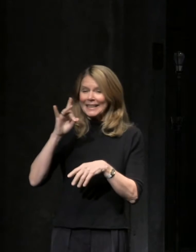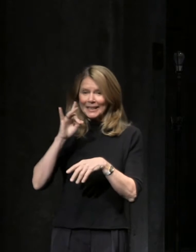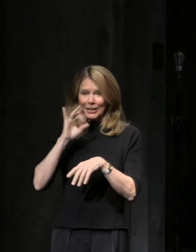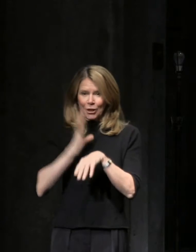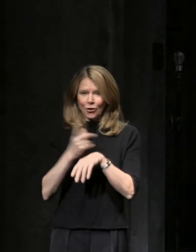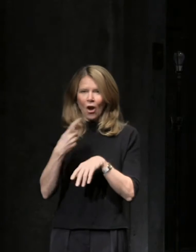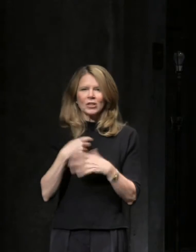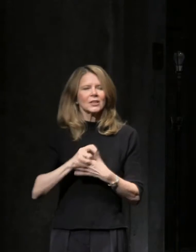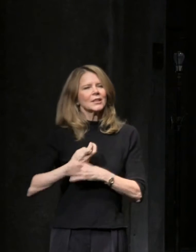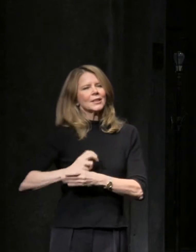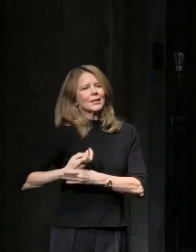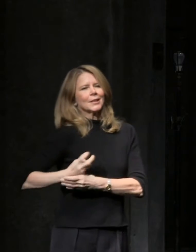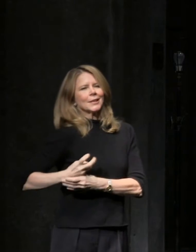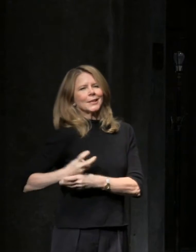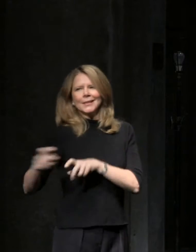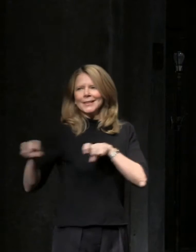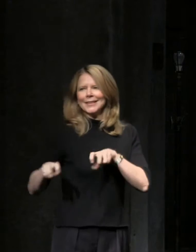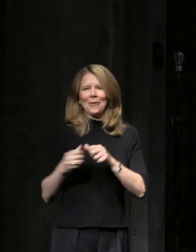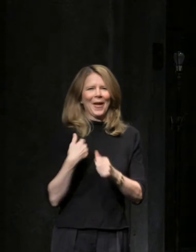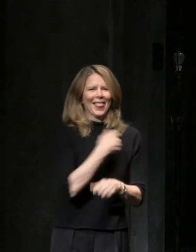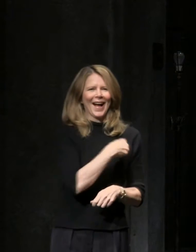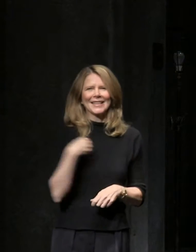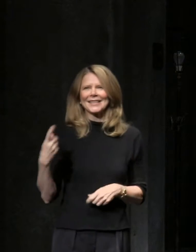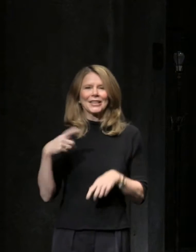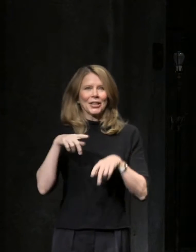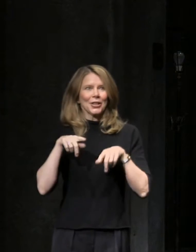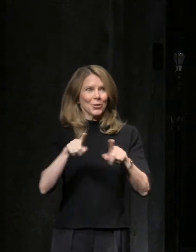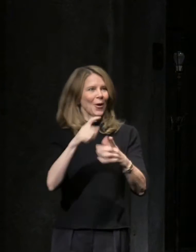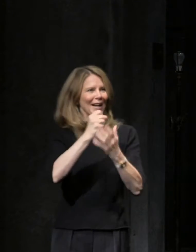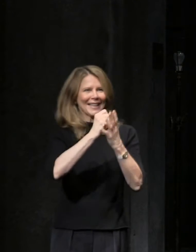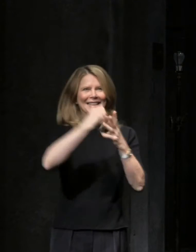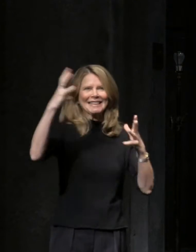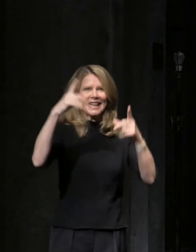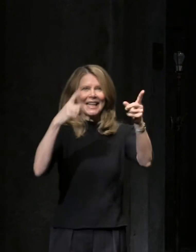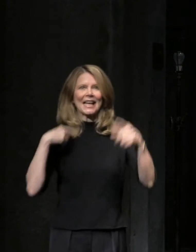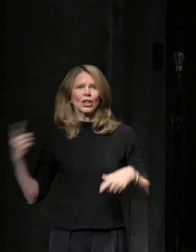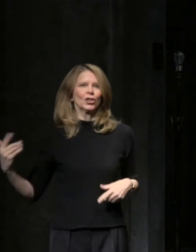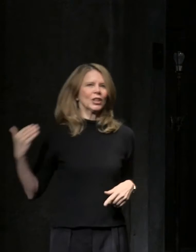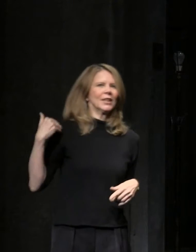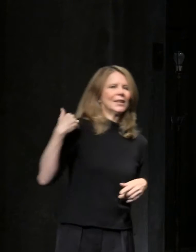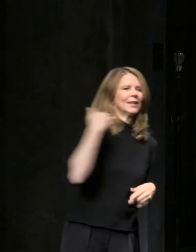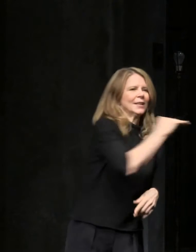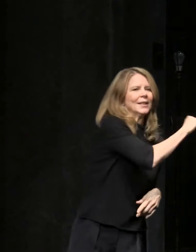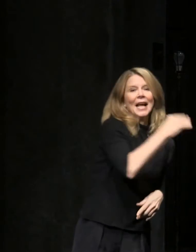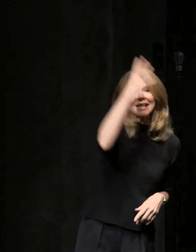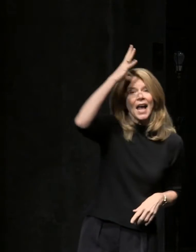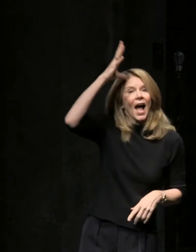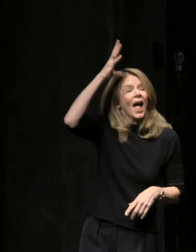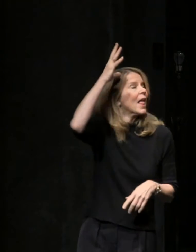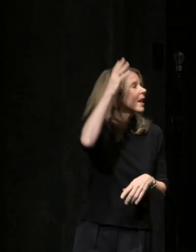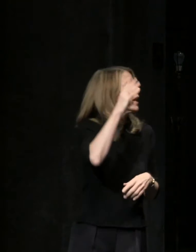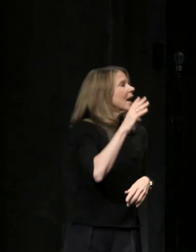nervously in her chair during one of the scenes and reaches over to me and says, “Dad, did